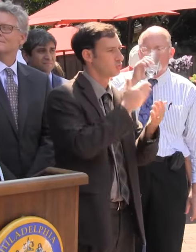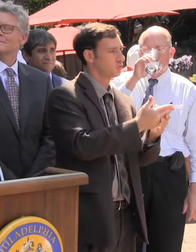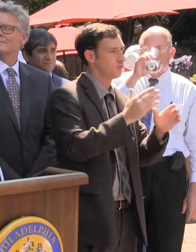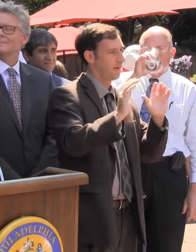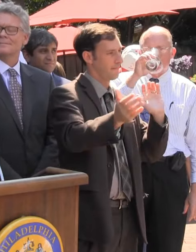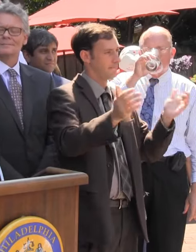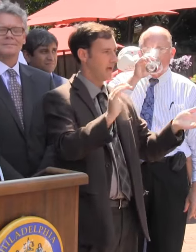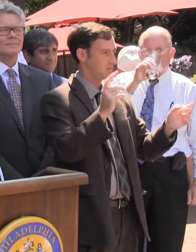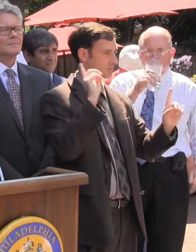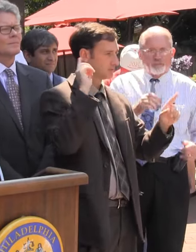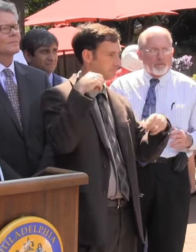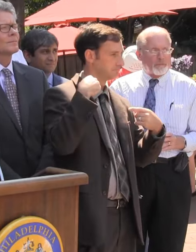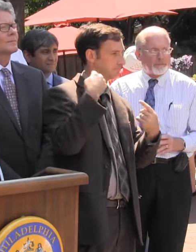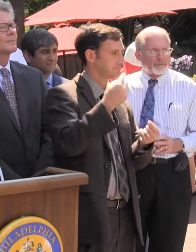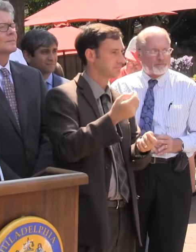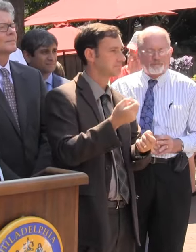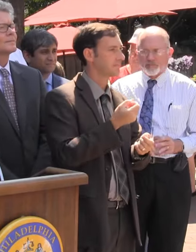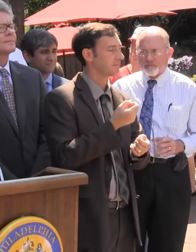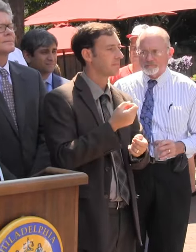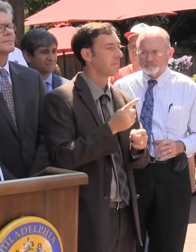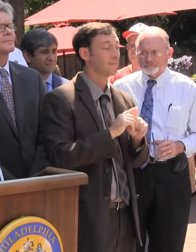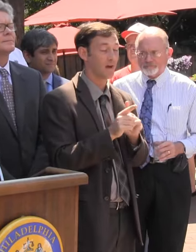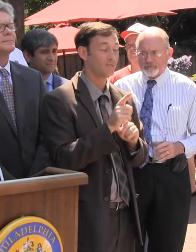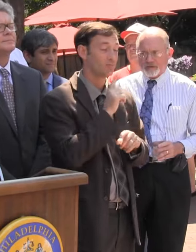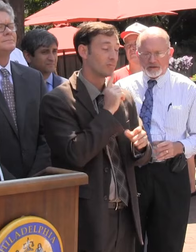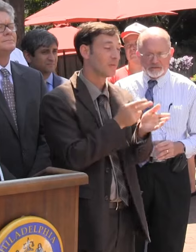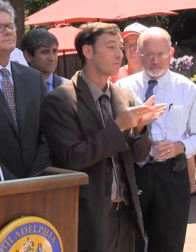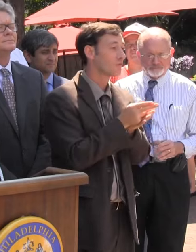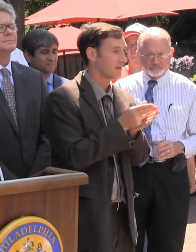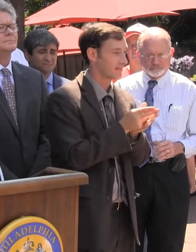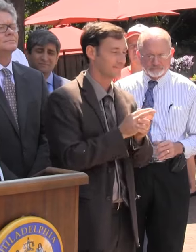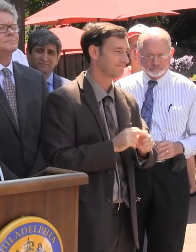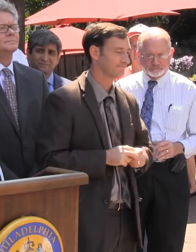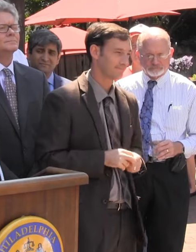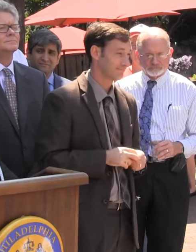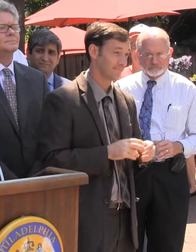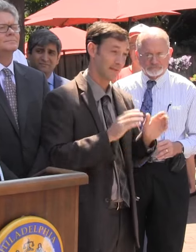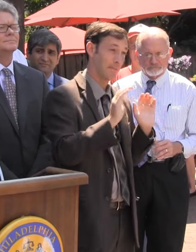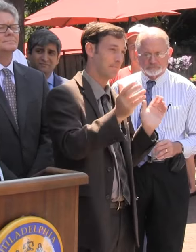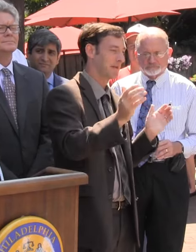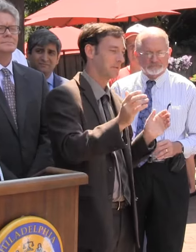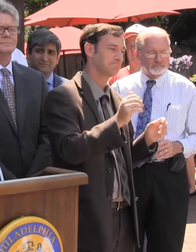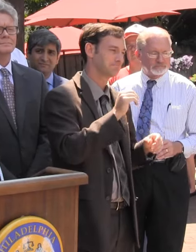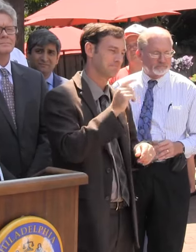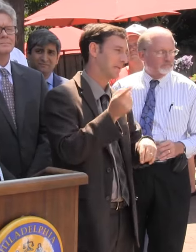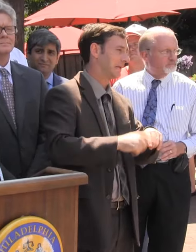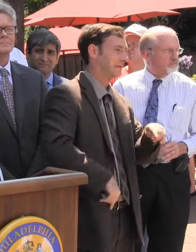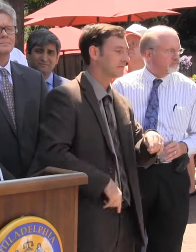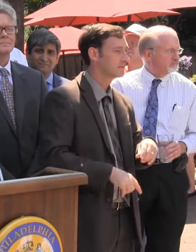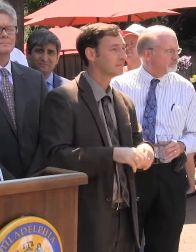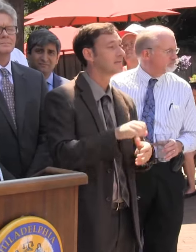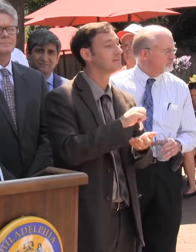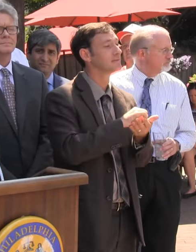in recent weeks. But frankly, there really is no comparison. Saint John Paul the 2nd